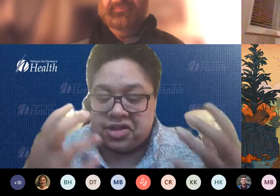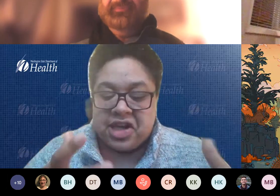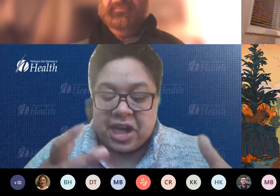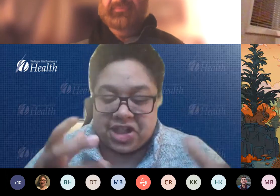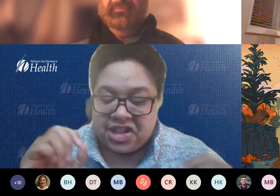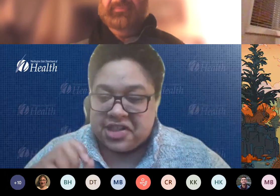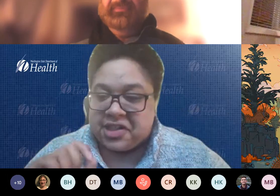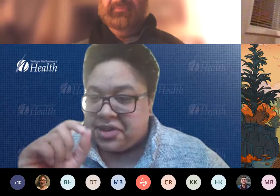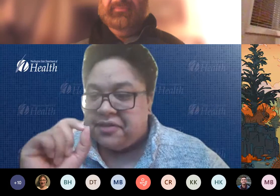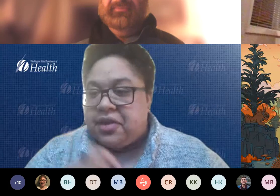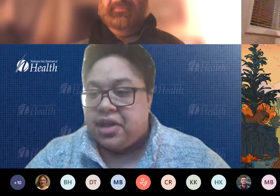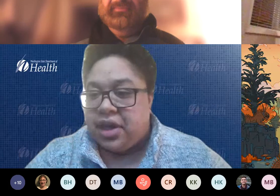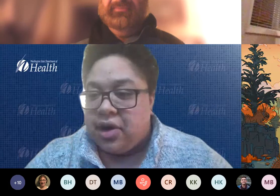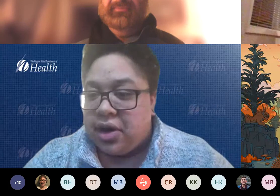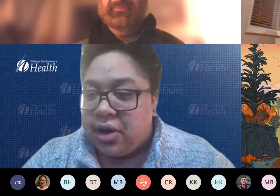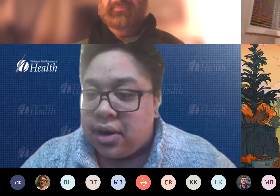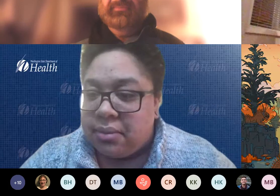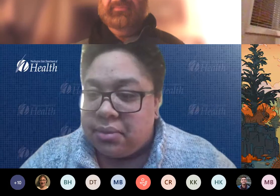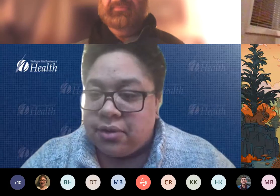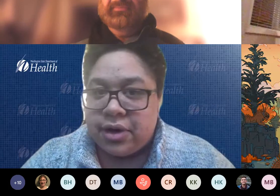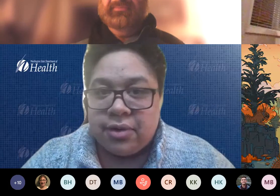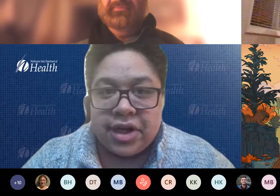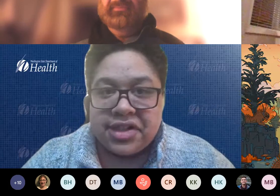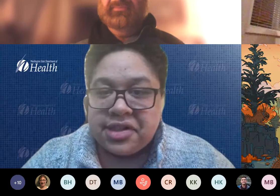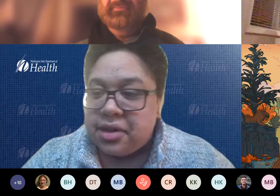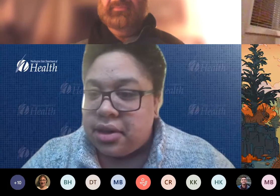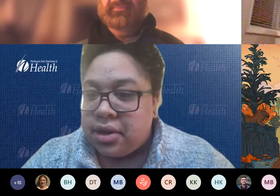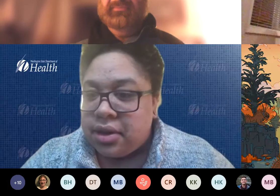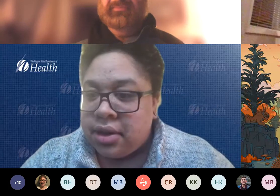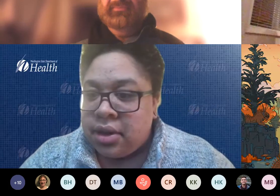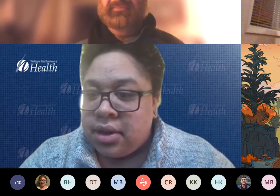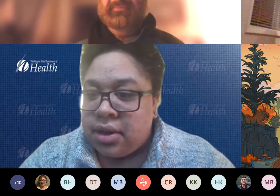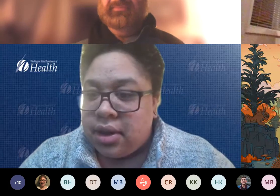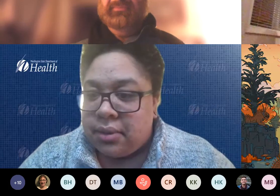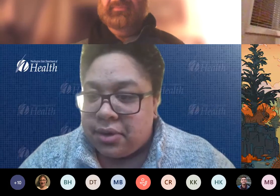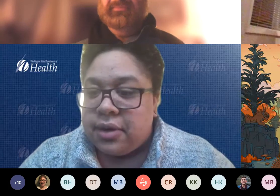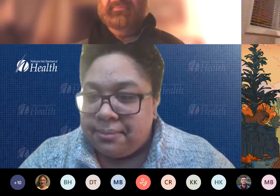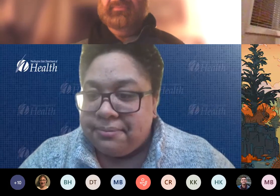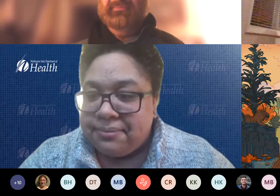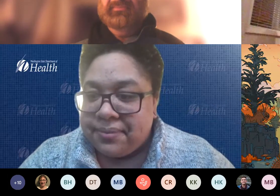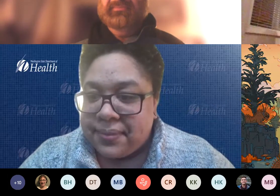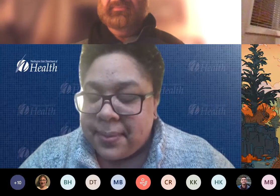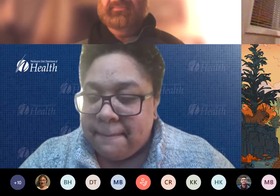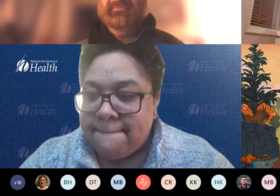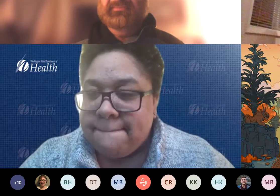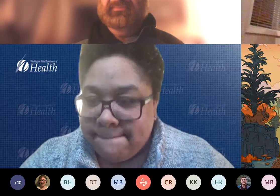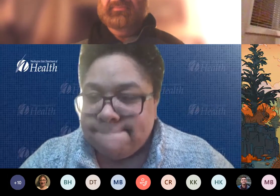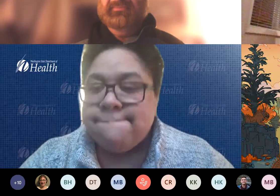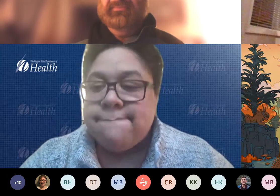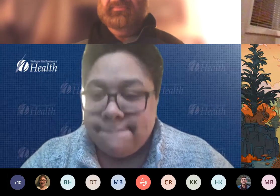but no discussion specifically on critical race. [Robin] I do worry about that a little bit,